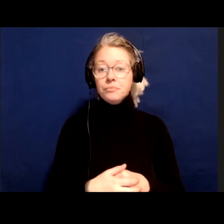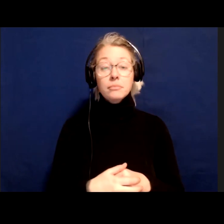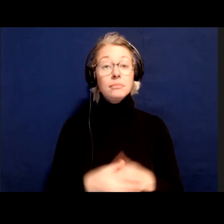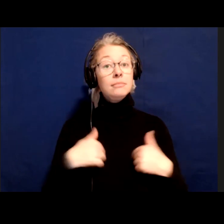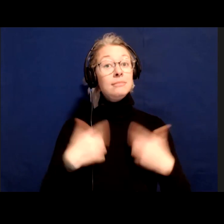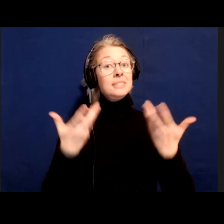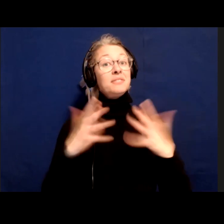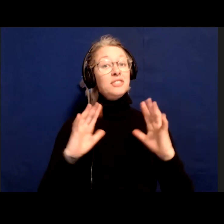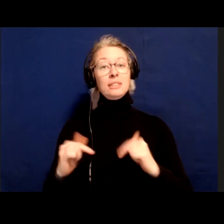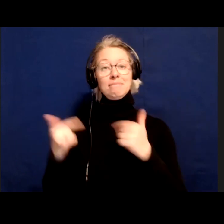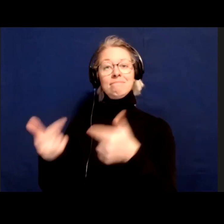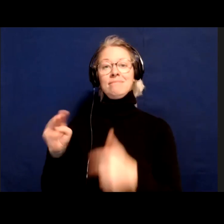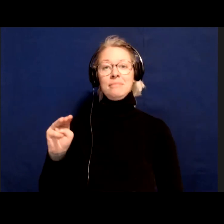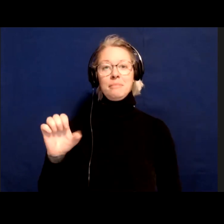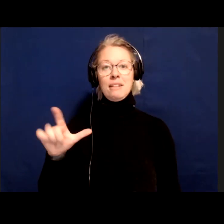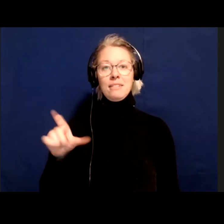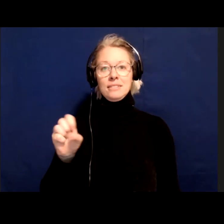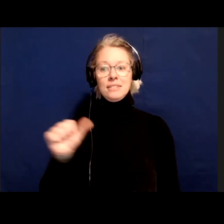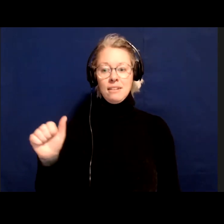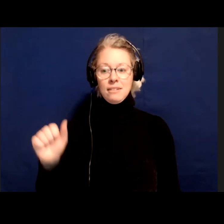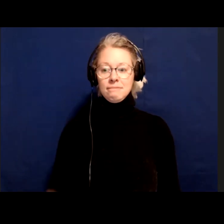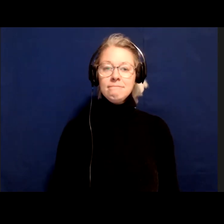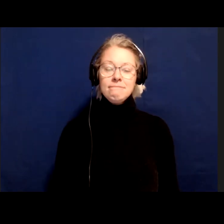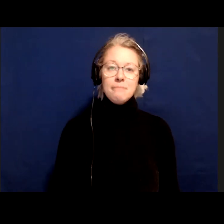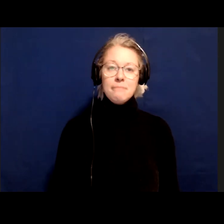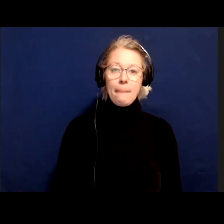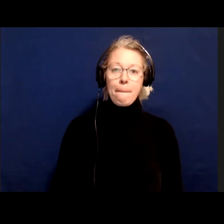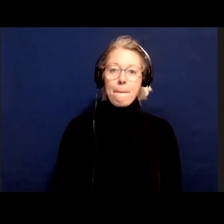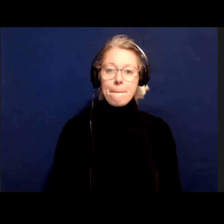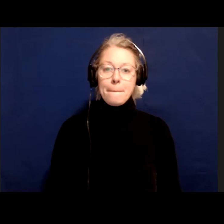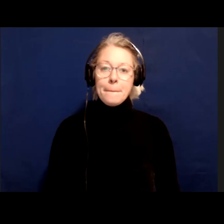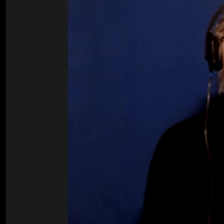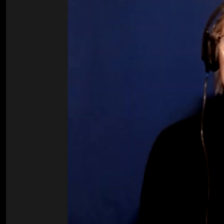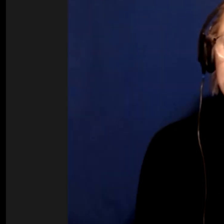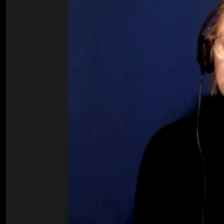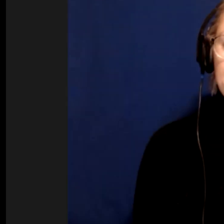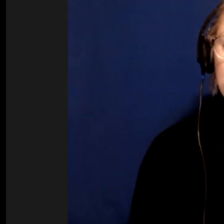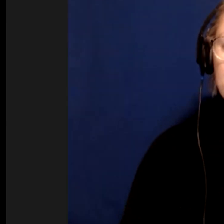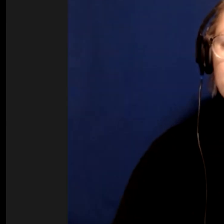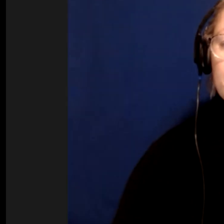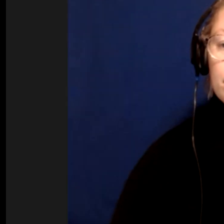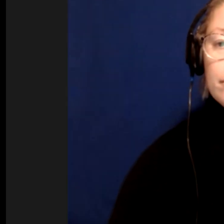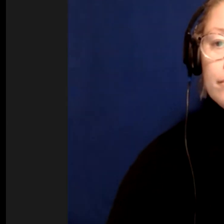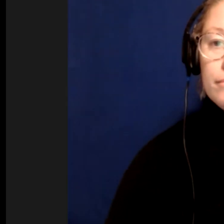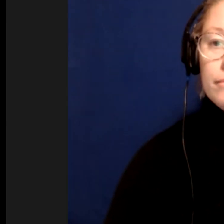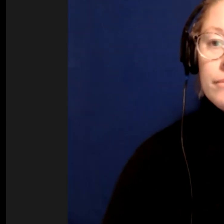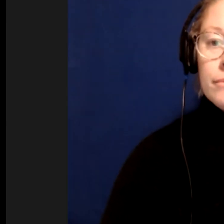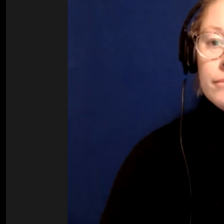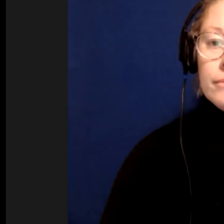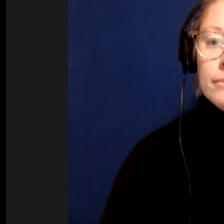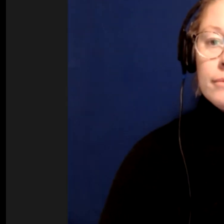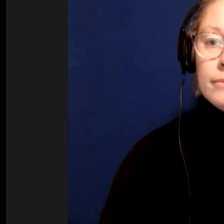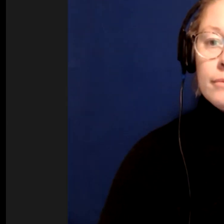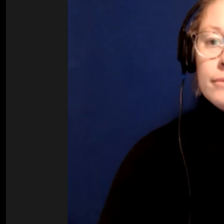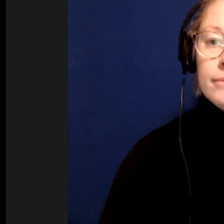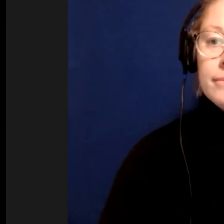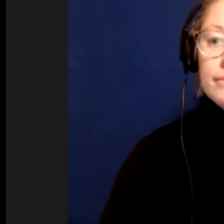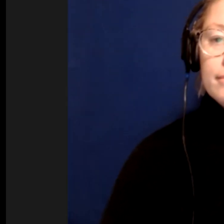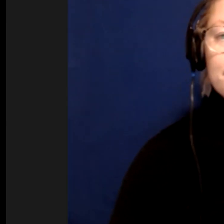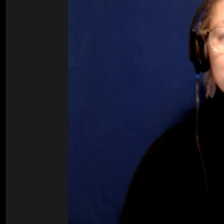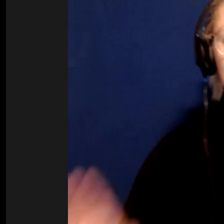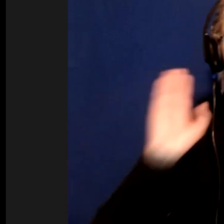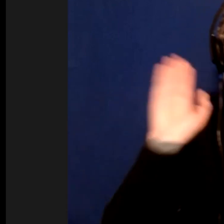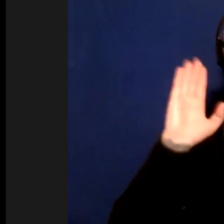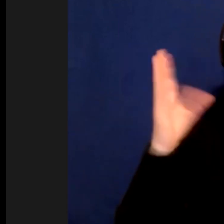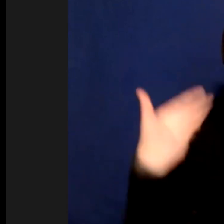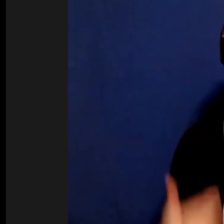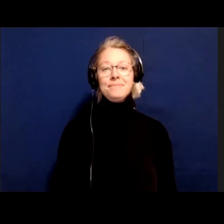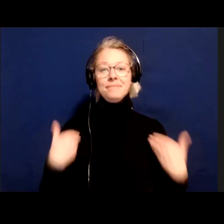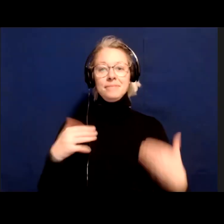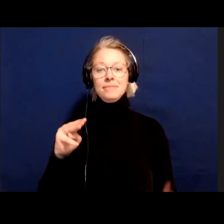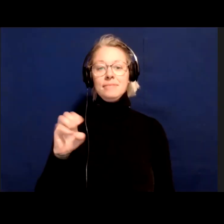Melissa Tuplin: All right. Hi, everyone. I'm Melissa Tuplin, I'm the director of community